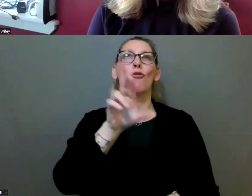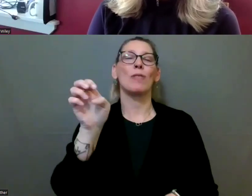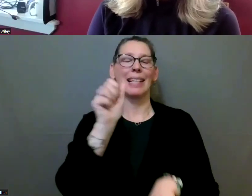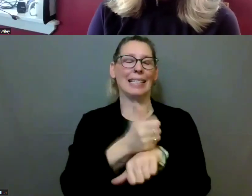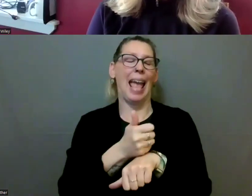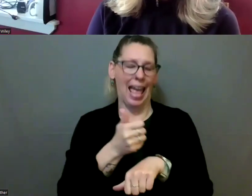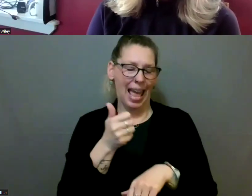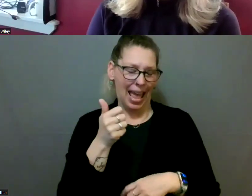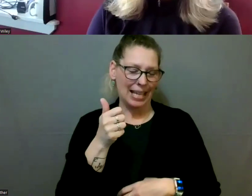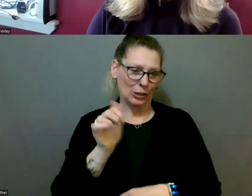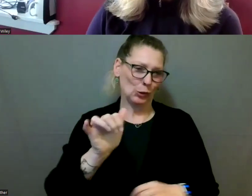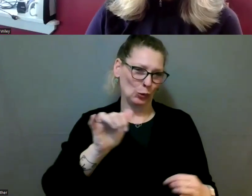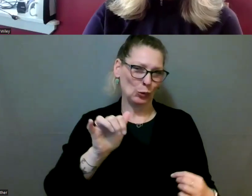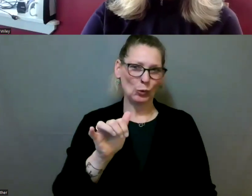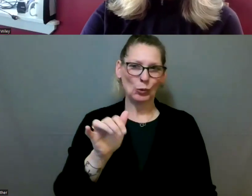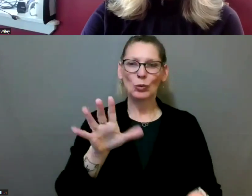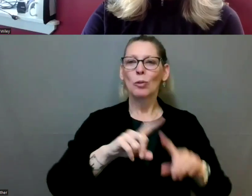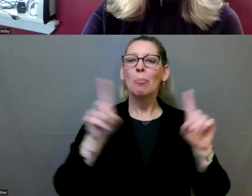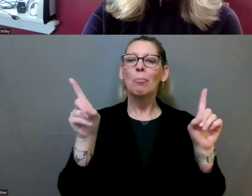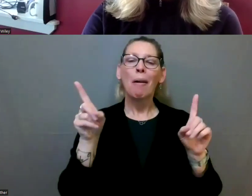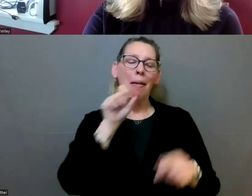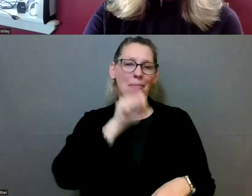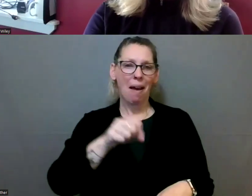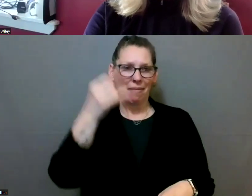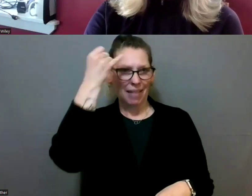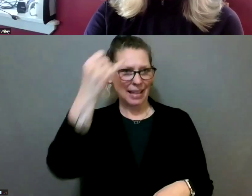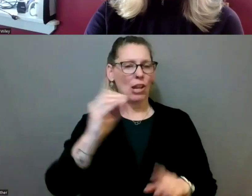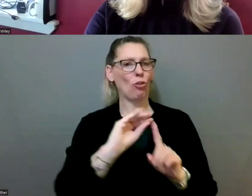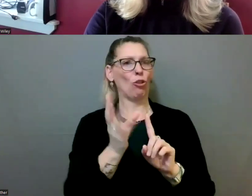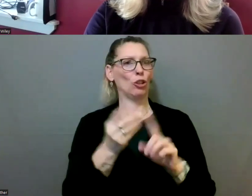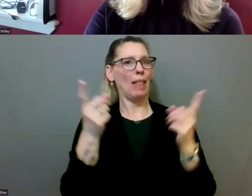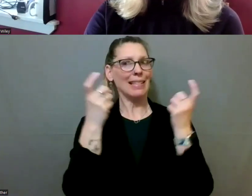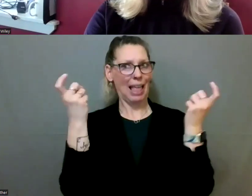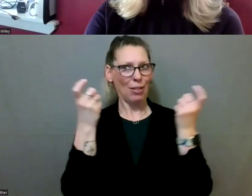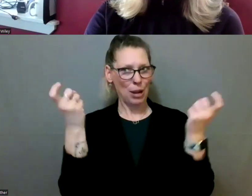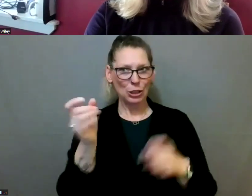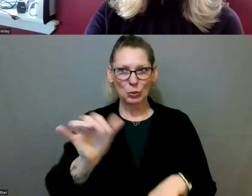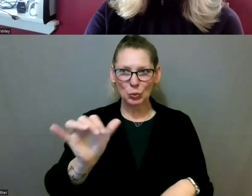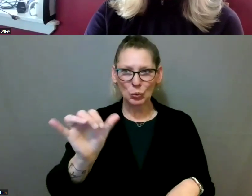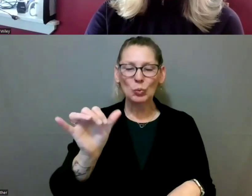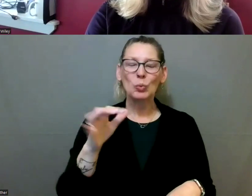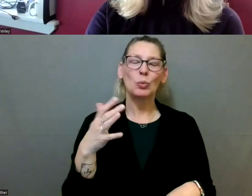too um but I love the idea of like a culture of Celebration as well I know um for those